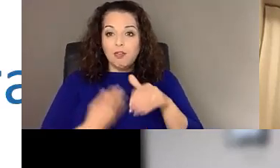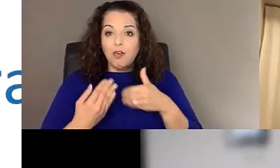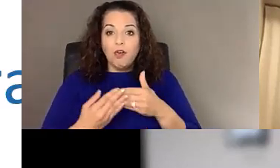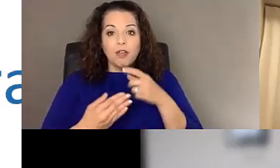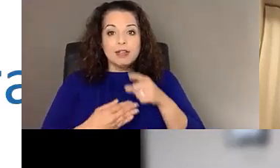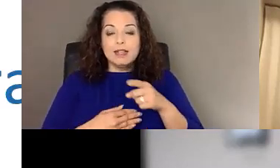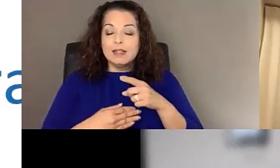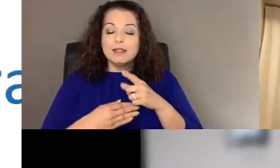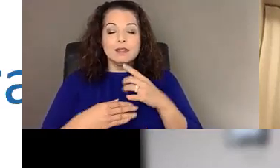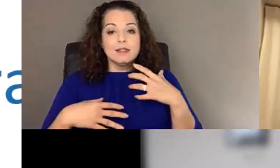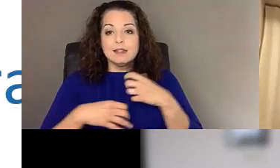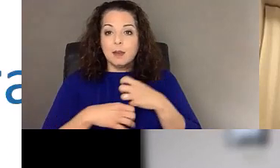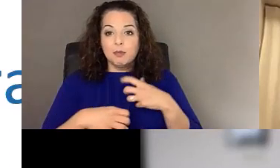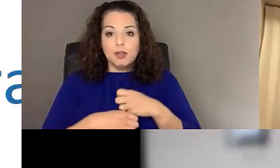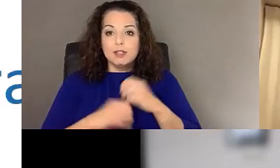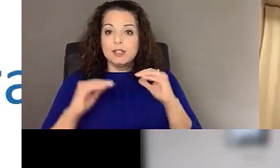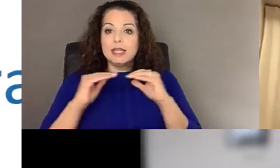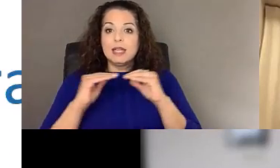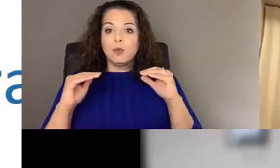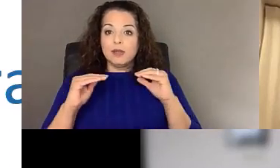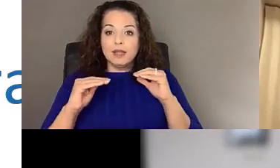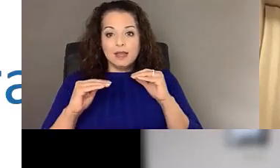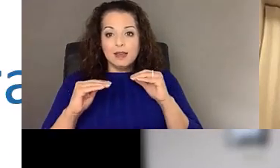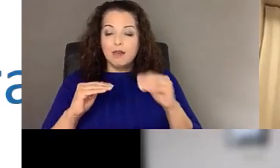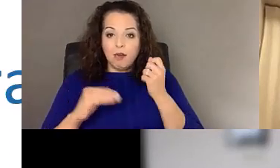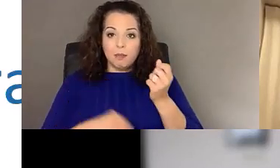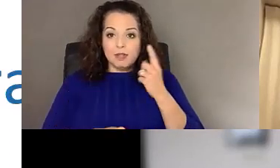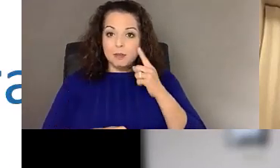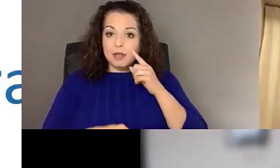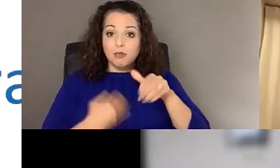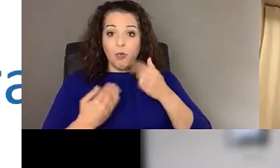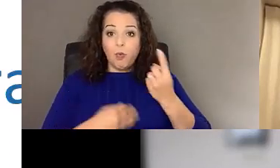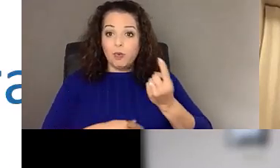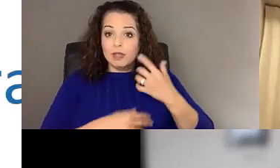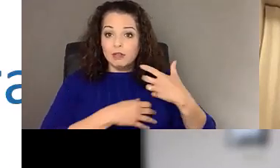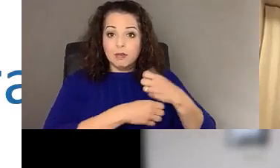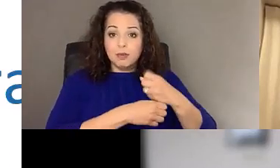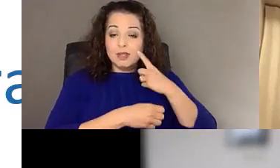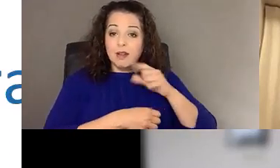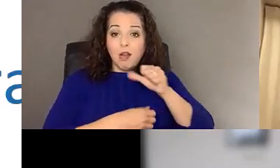just because they are lay summaries, because not all information formats are made equally.